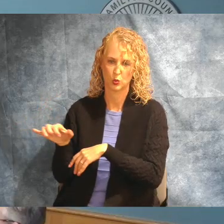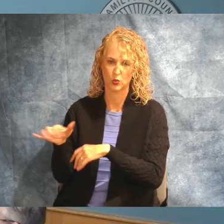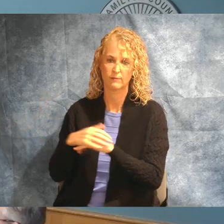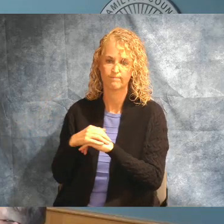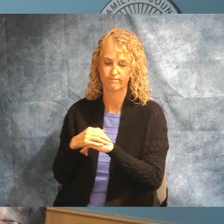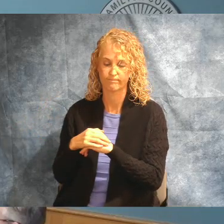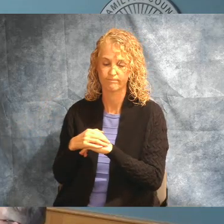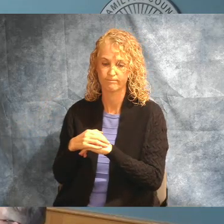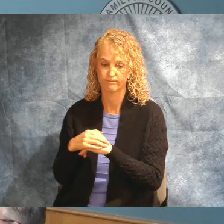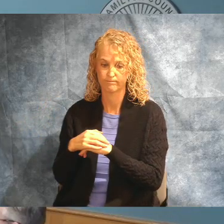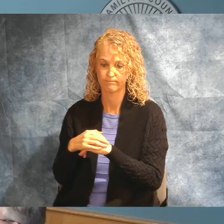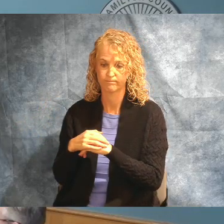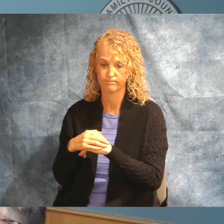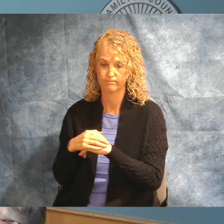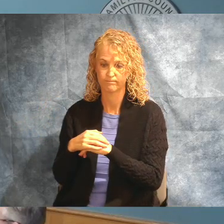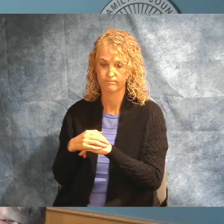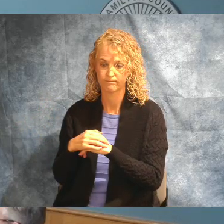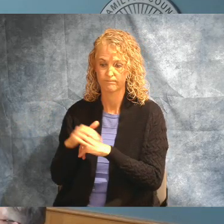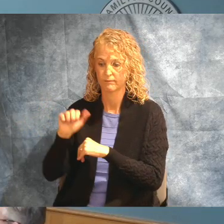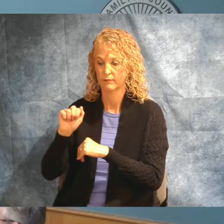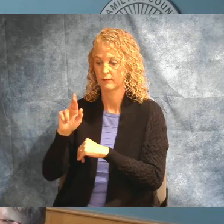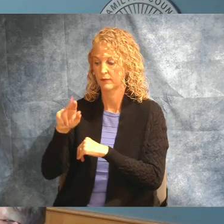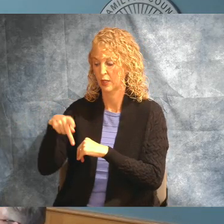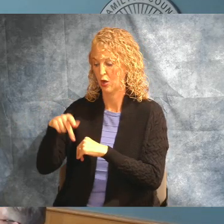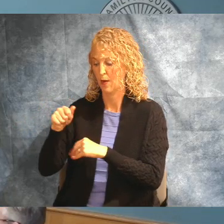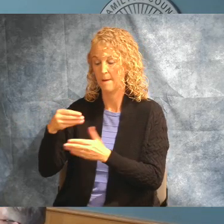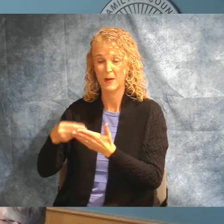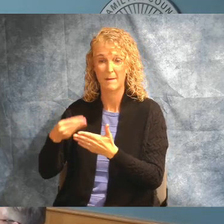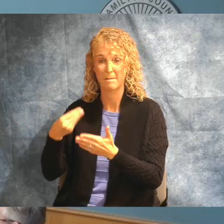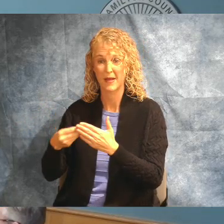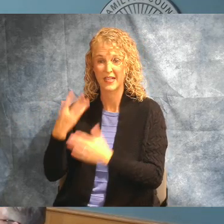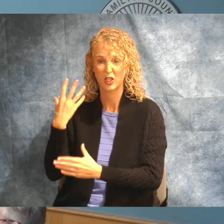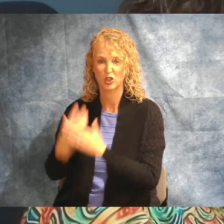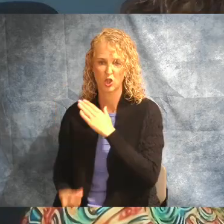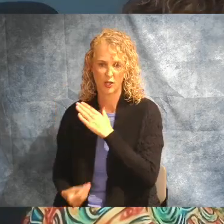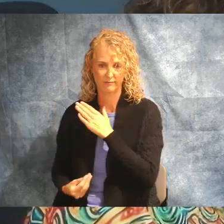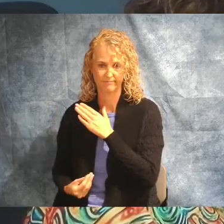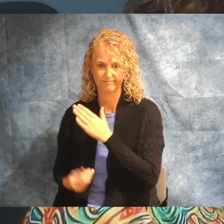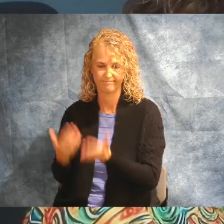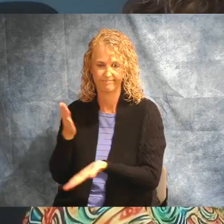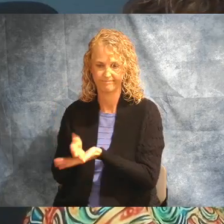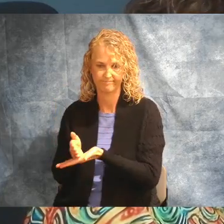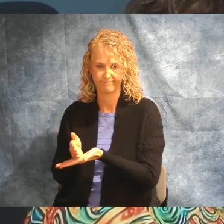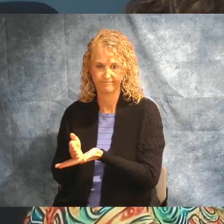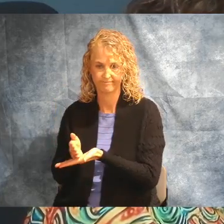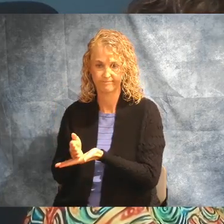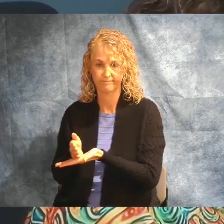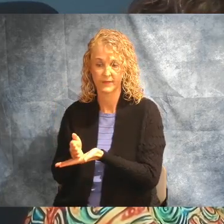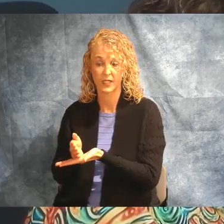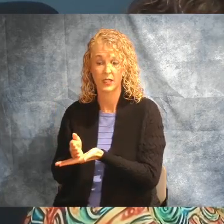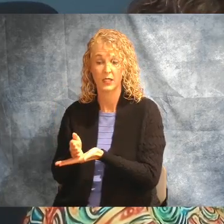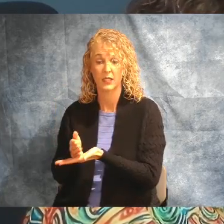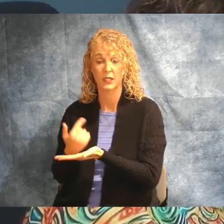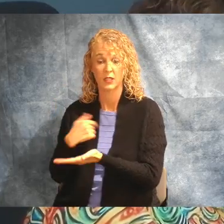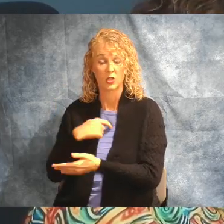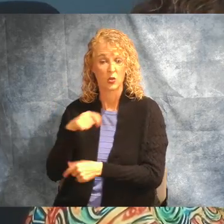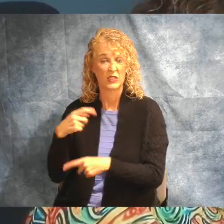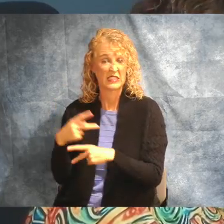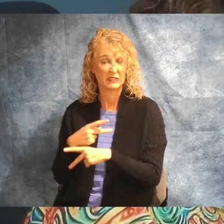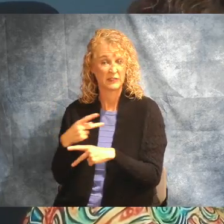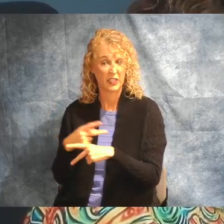we were we don't have the ARPA like we had before and we needed to find a innovative way to be able